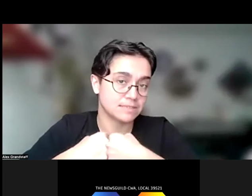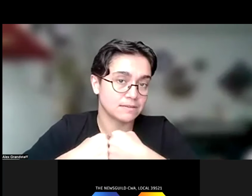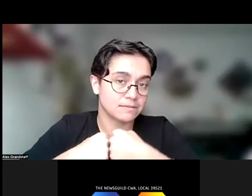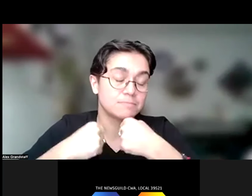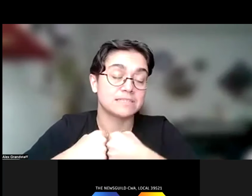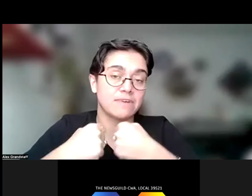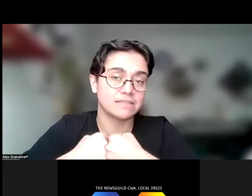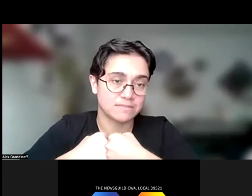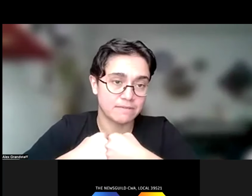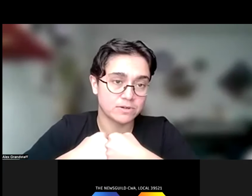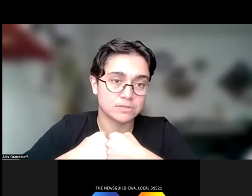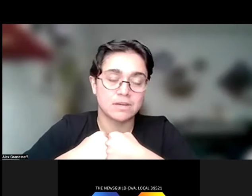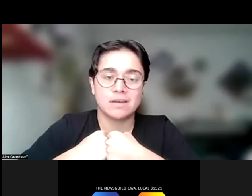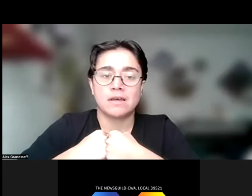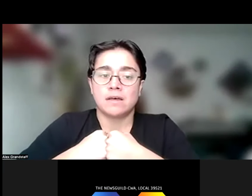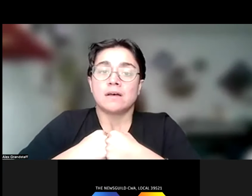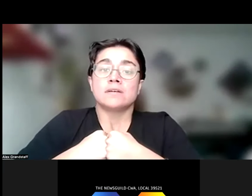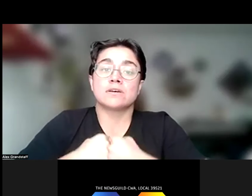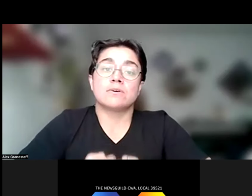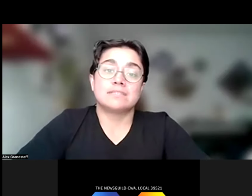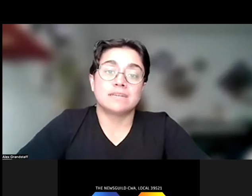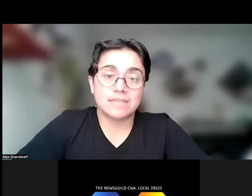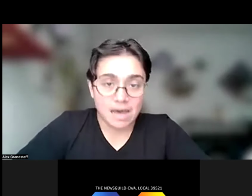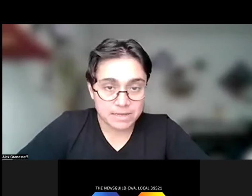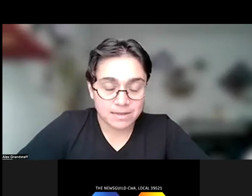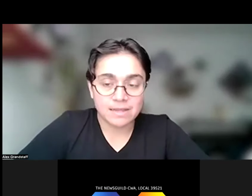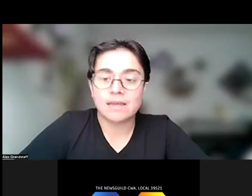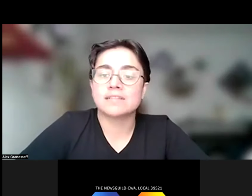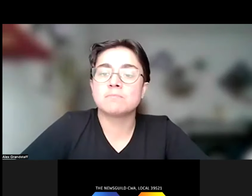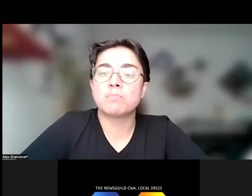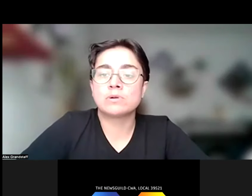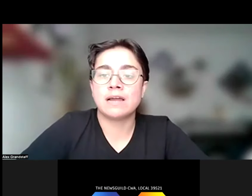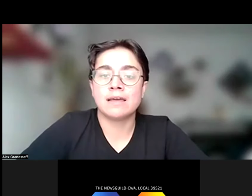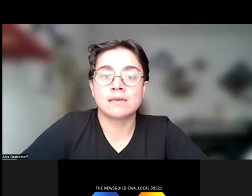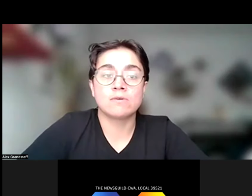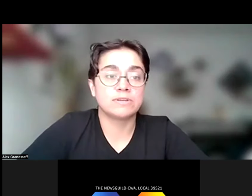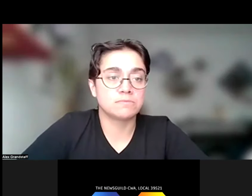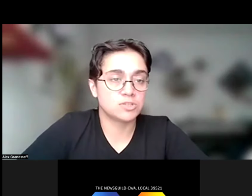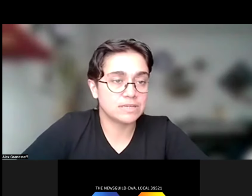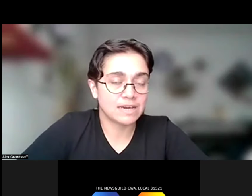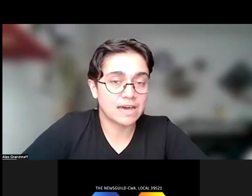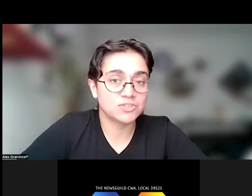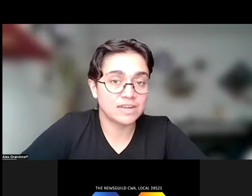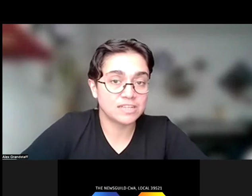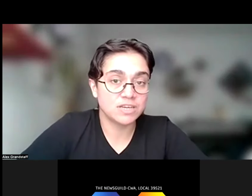funding for shelters, as well as programs that supported domestic violence survivors was the-